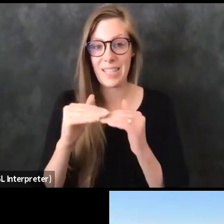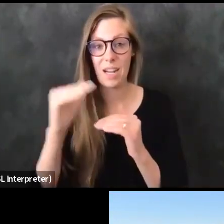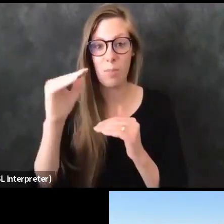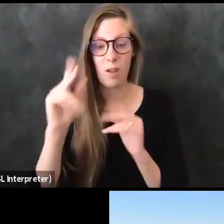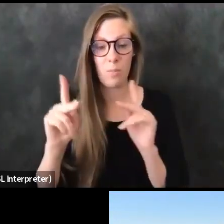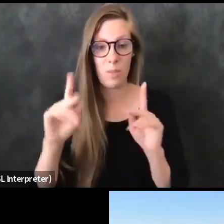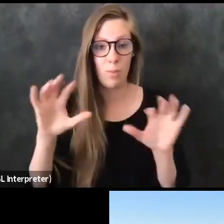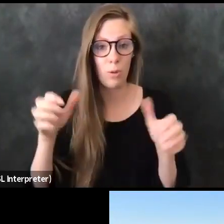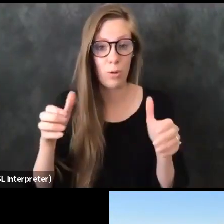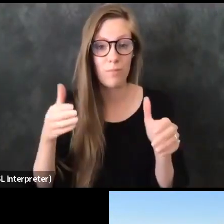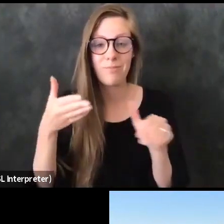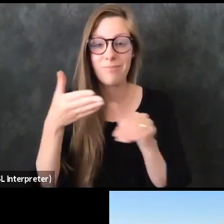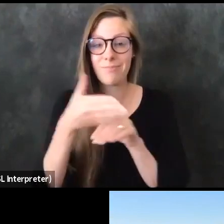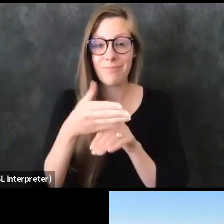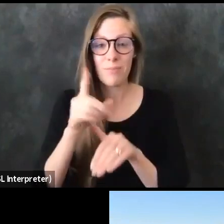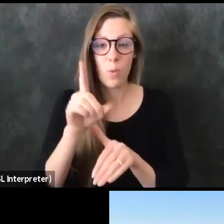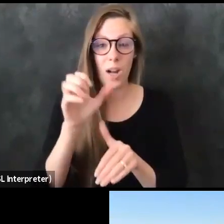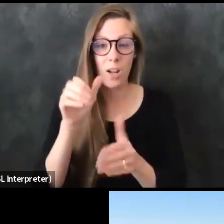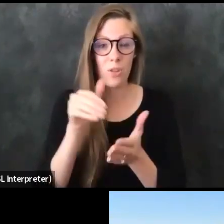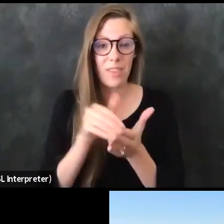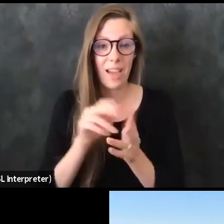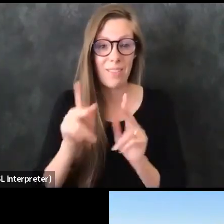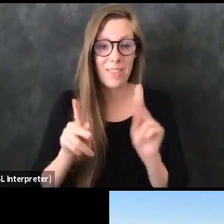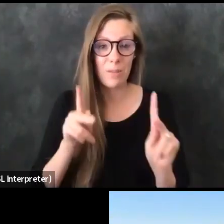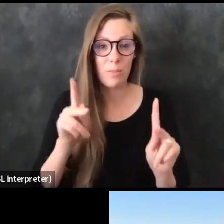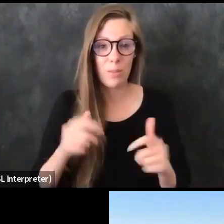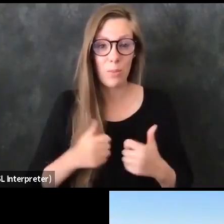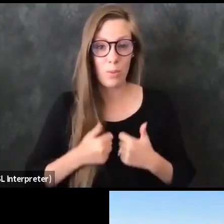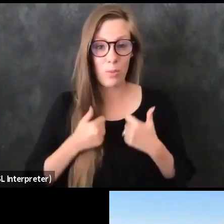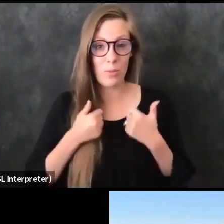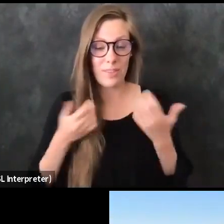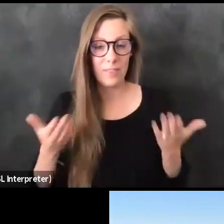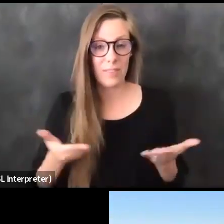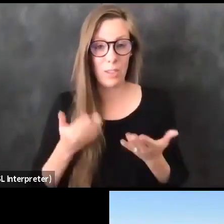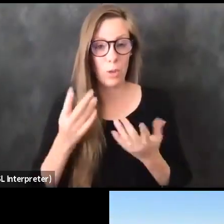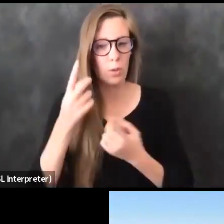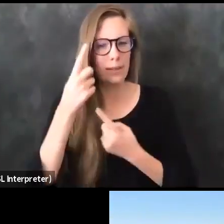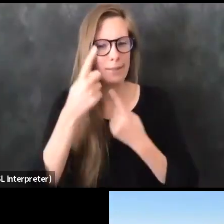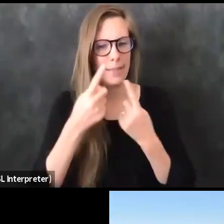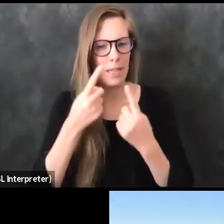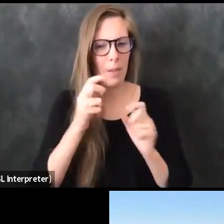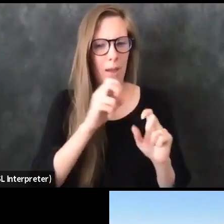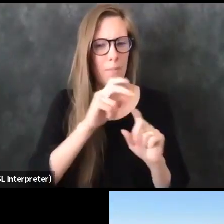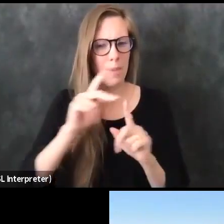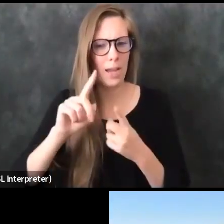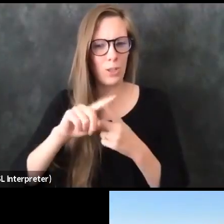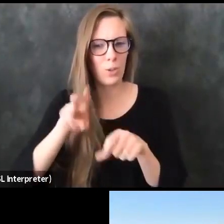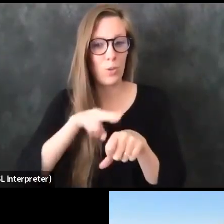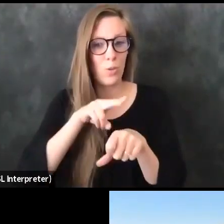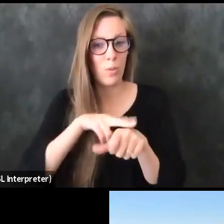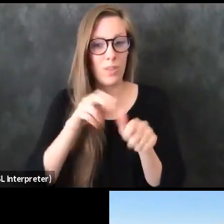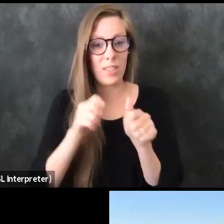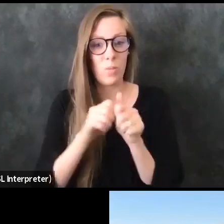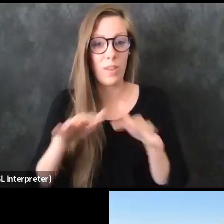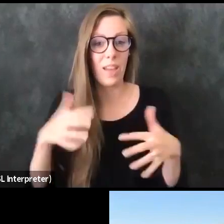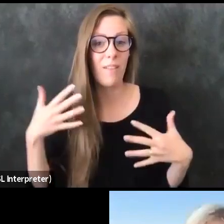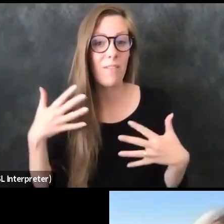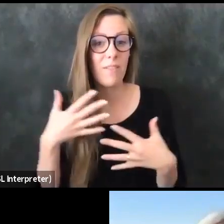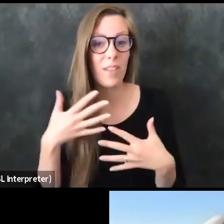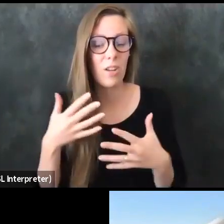That's more than one hundred thousand residents were able to begin thinking about a return to normalcy without fear of the worst outcomes of the pandemic.